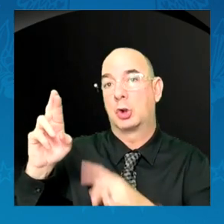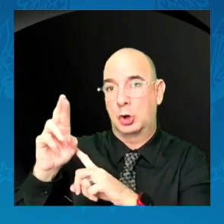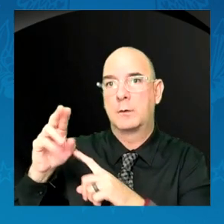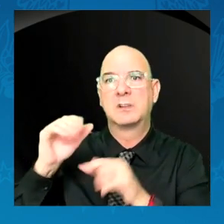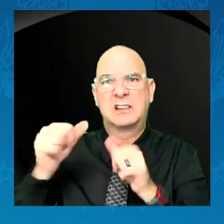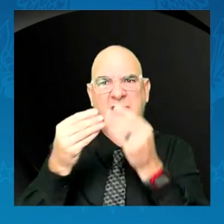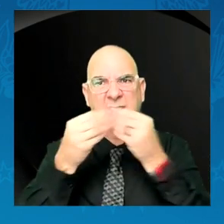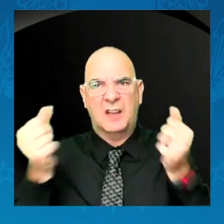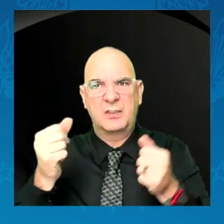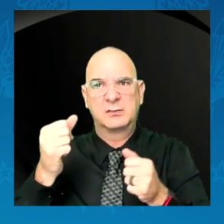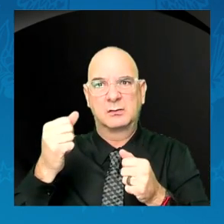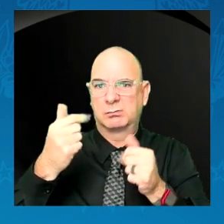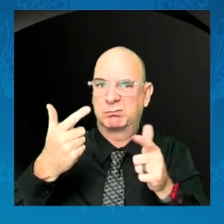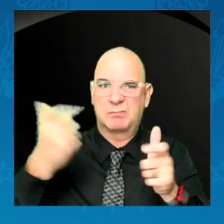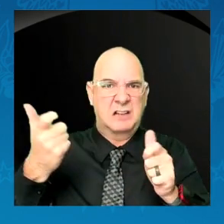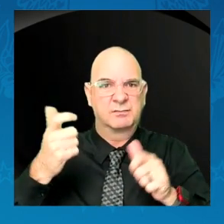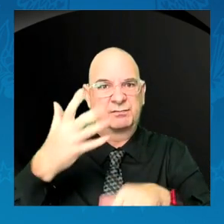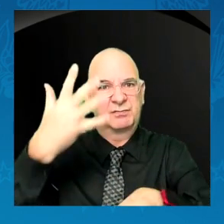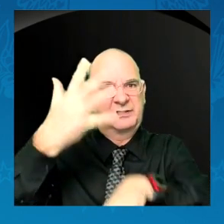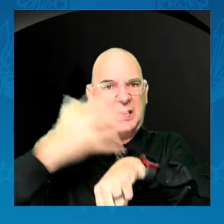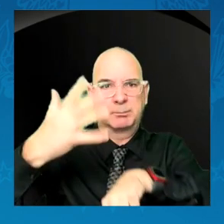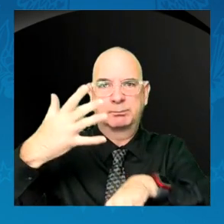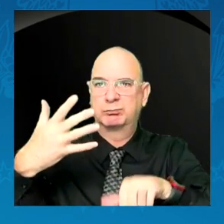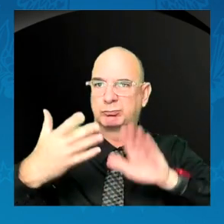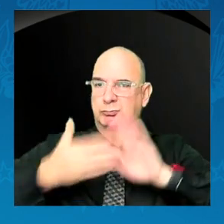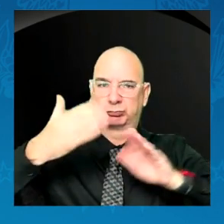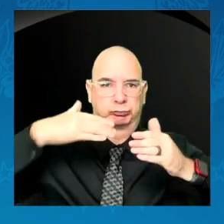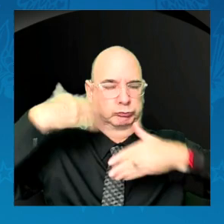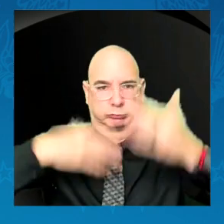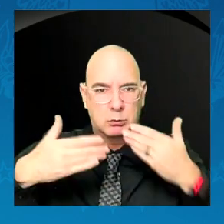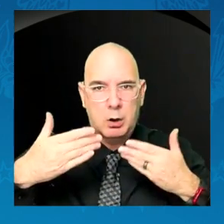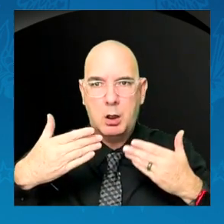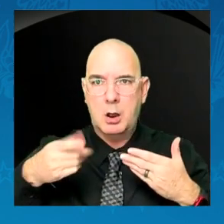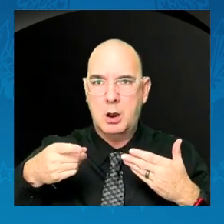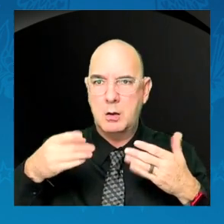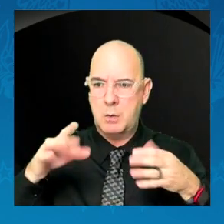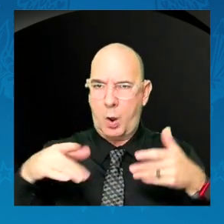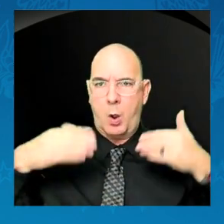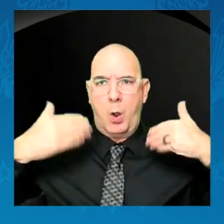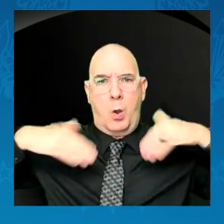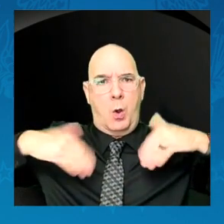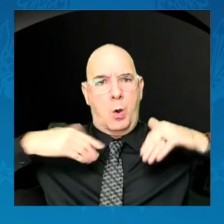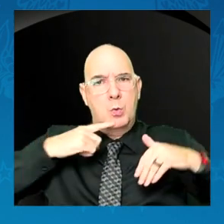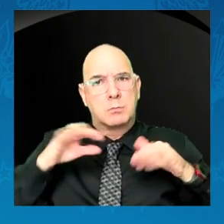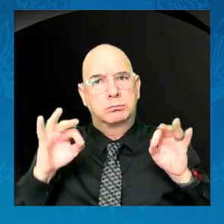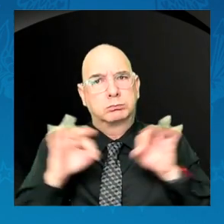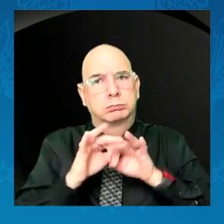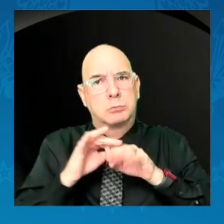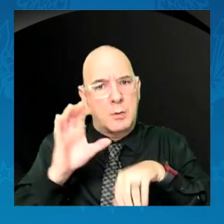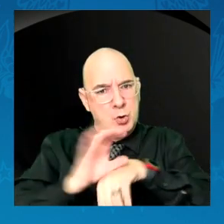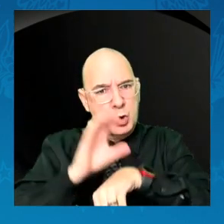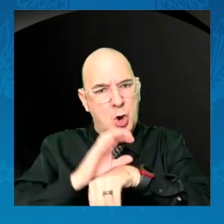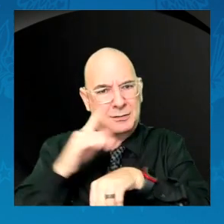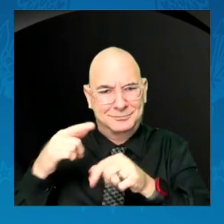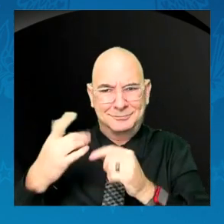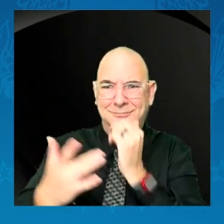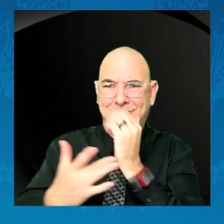The reason why that is important that supercomputing is a tool to analyze all the data that's being collected from these satellites